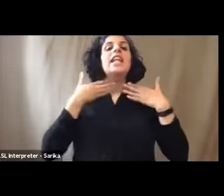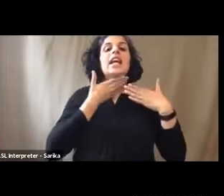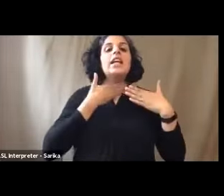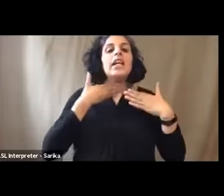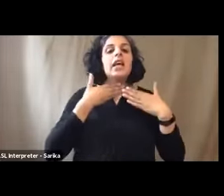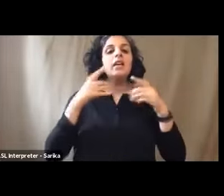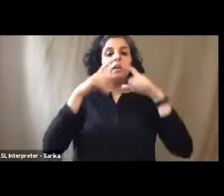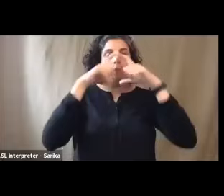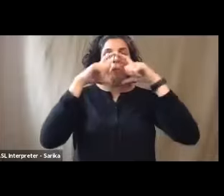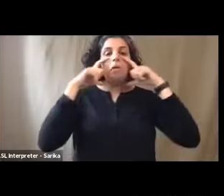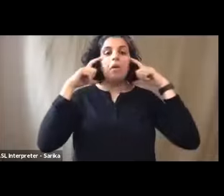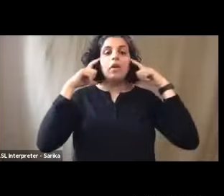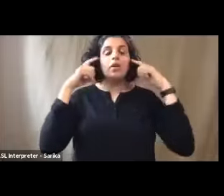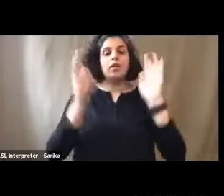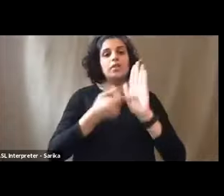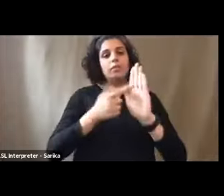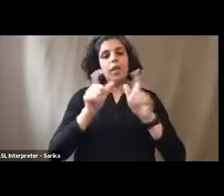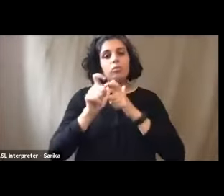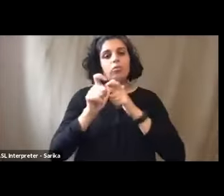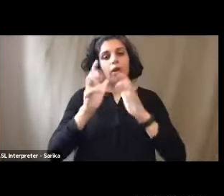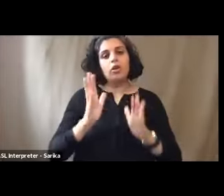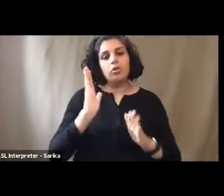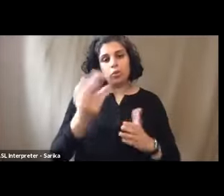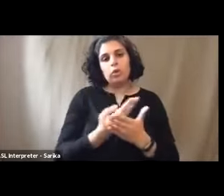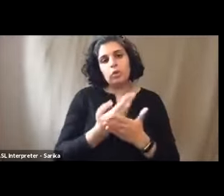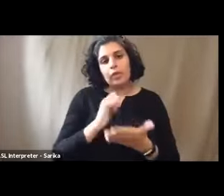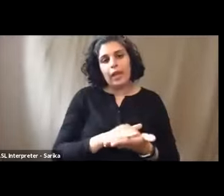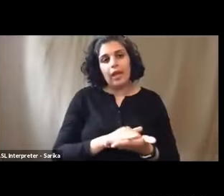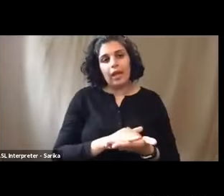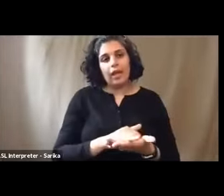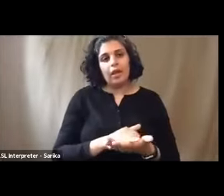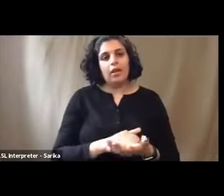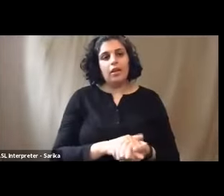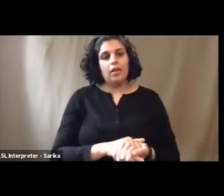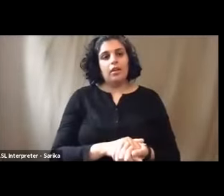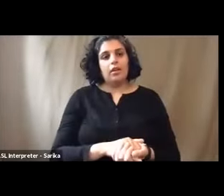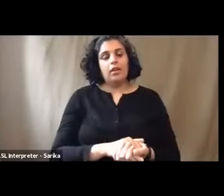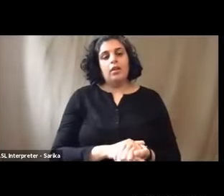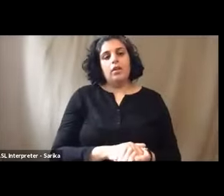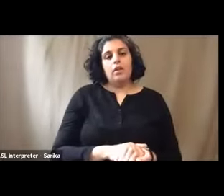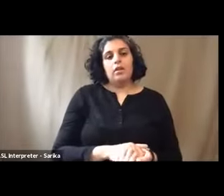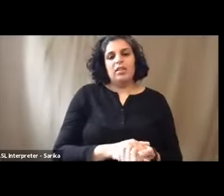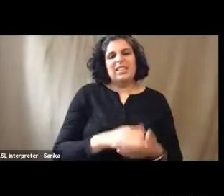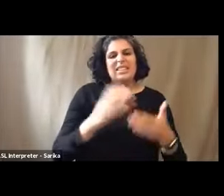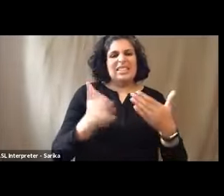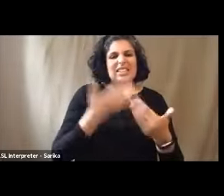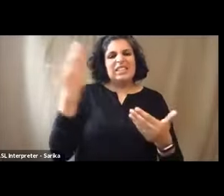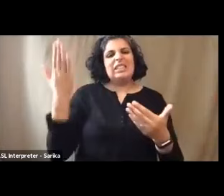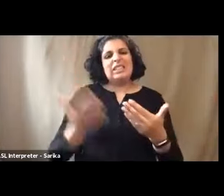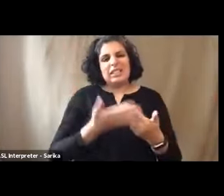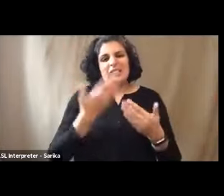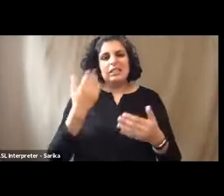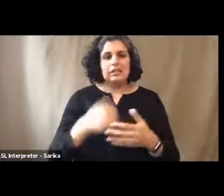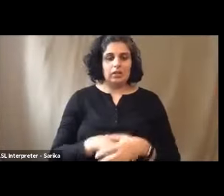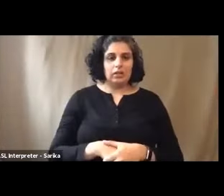Sometimes joggers will use that because it’s, you don’t have to mess with it as often.